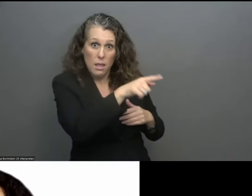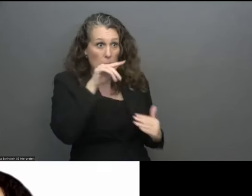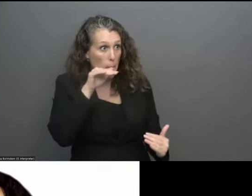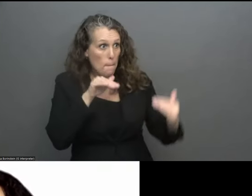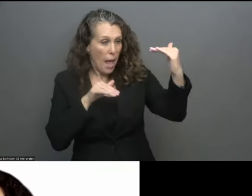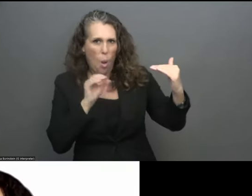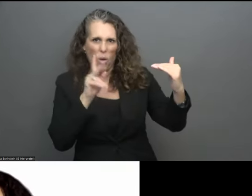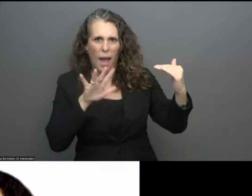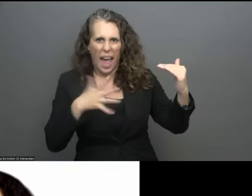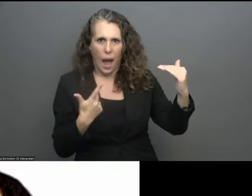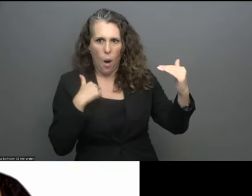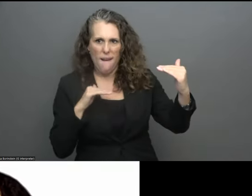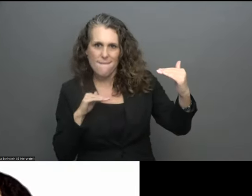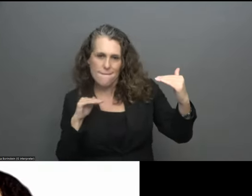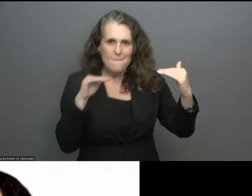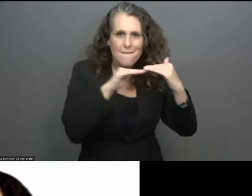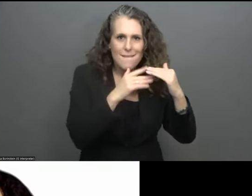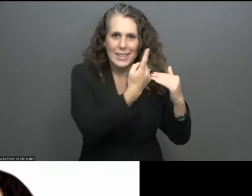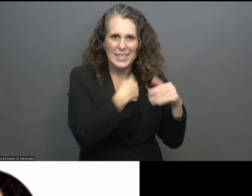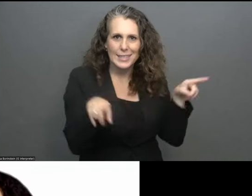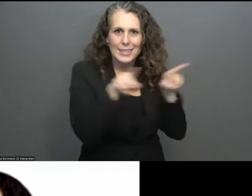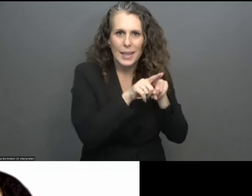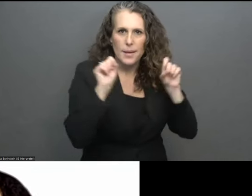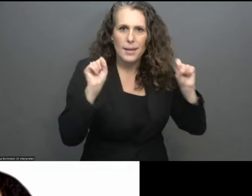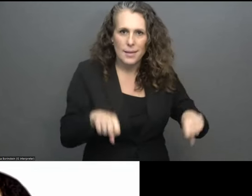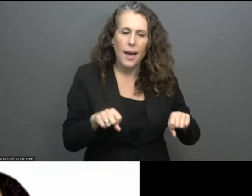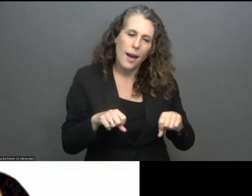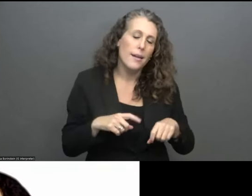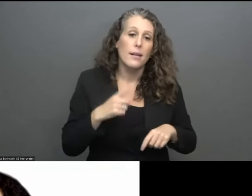to be able to know what's possible. It's definitely through partnerships which we go on into the